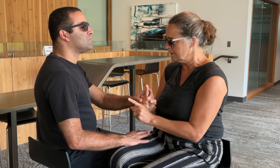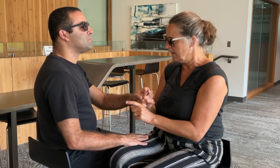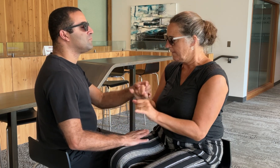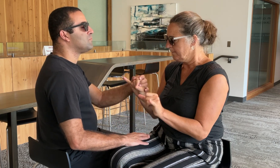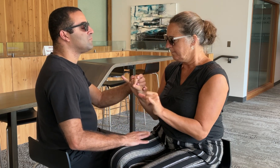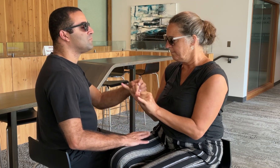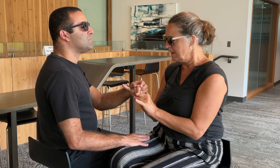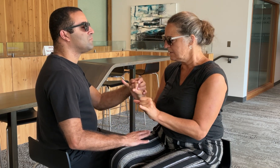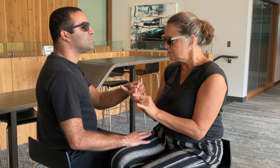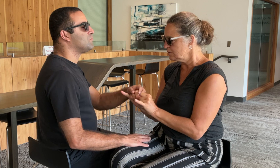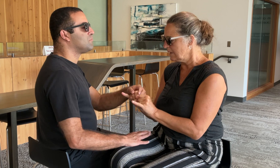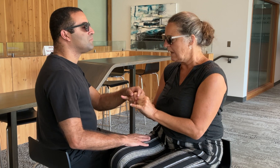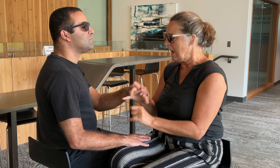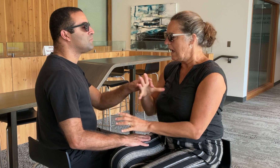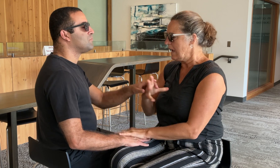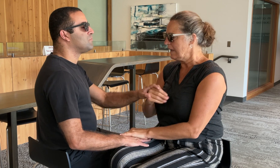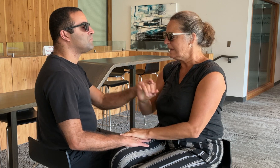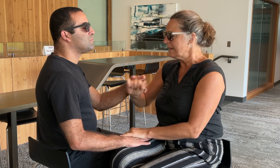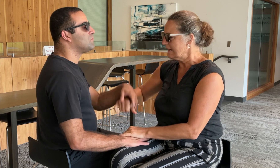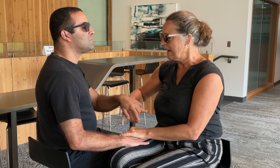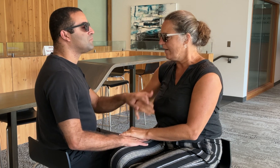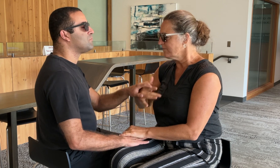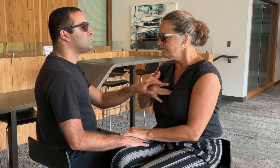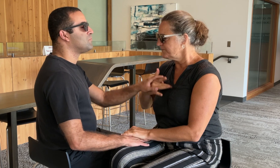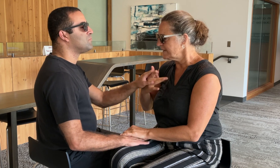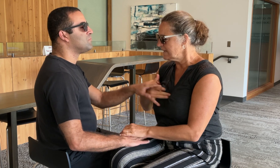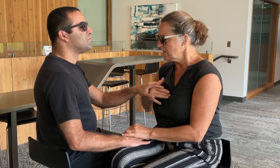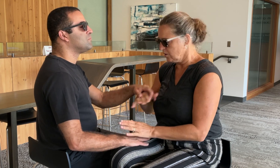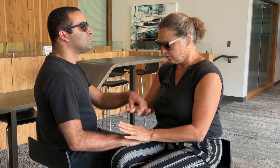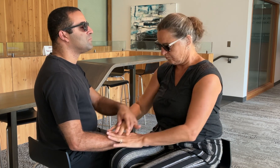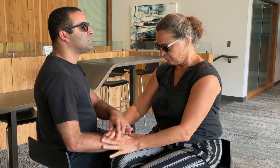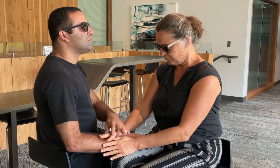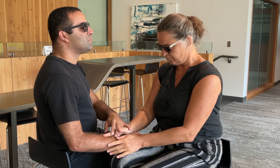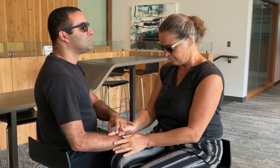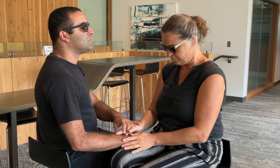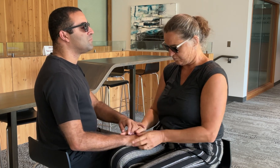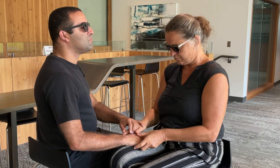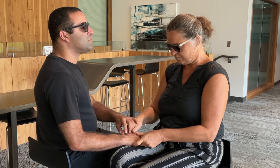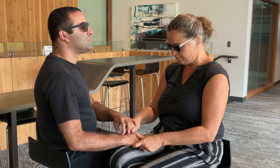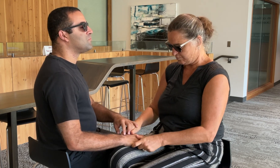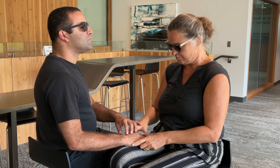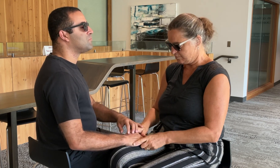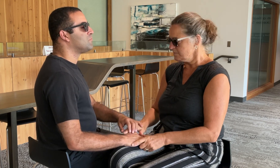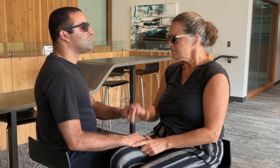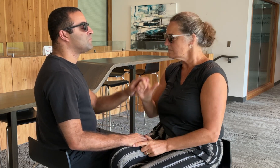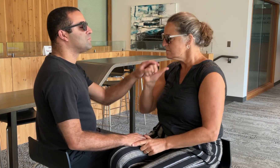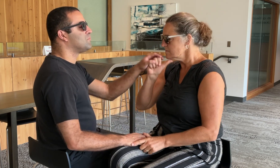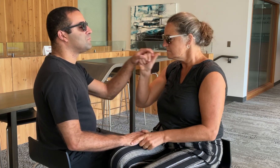whereas formulating the shape with your hands in the air loses any point of reference. This holds true for any other shape,